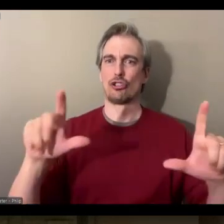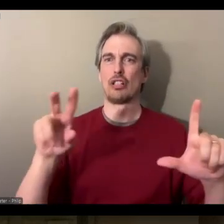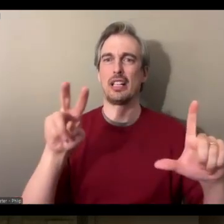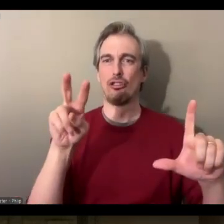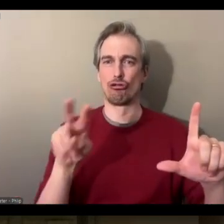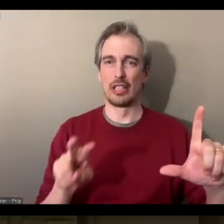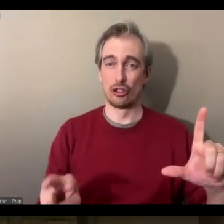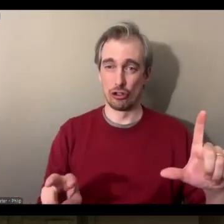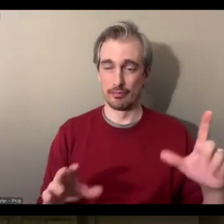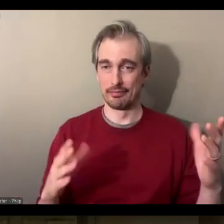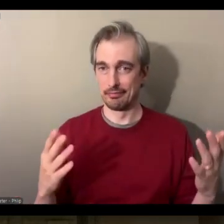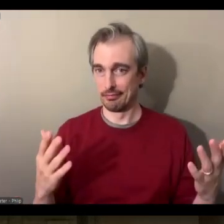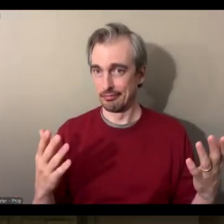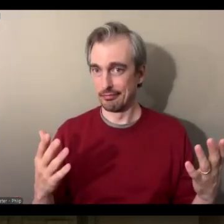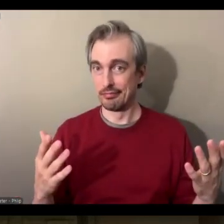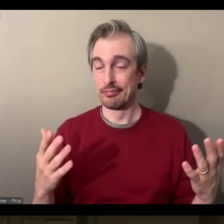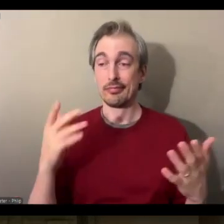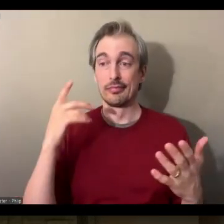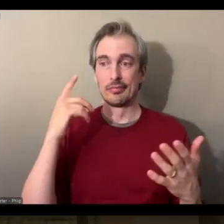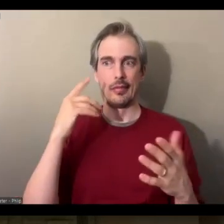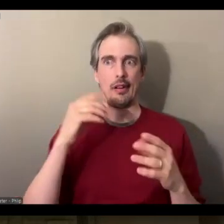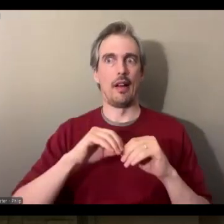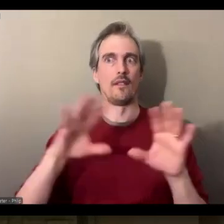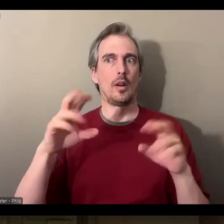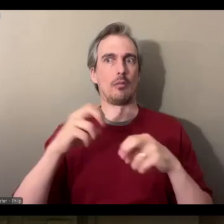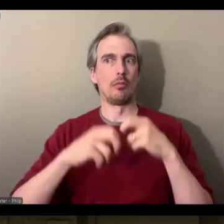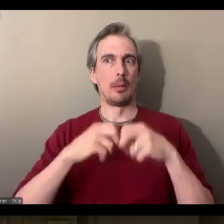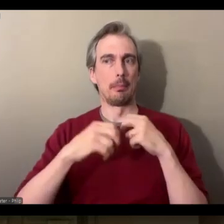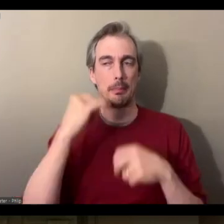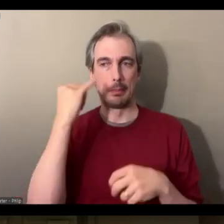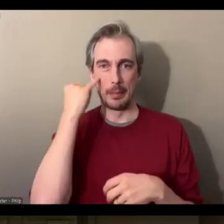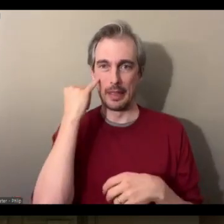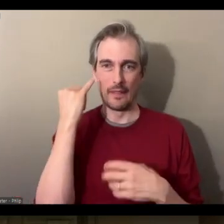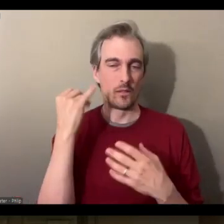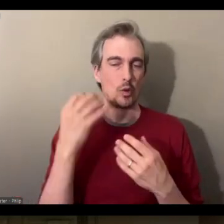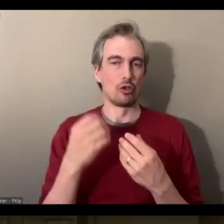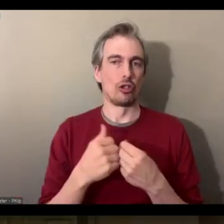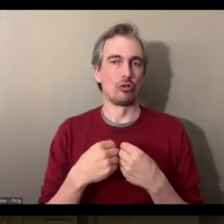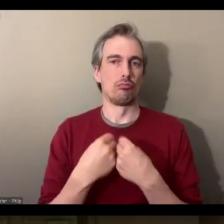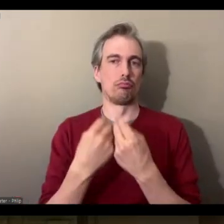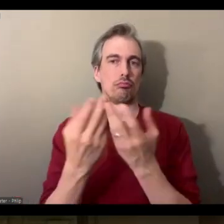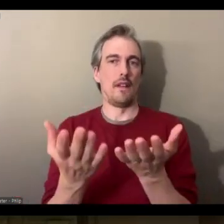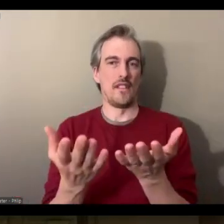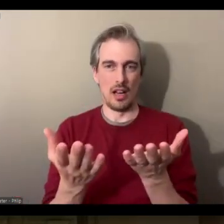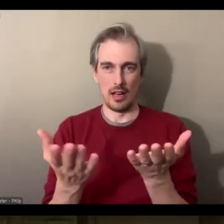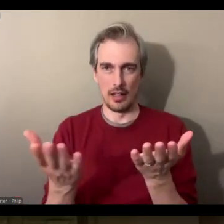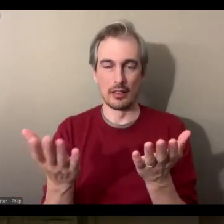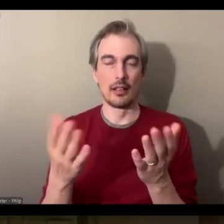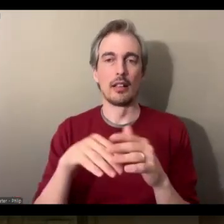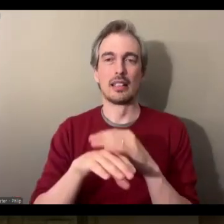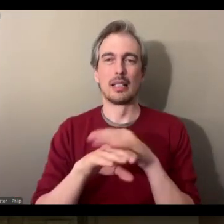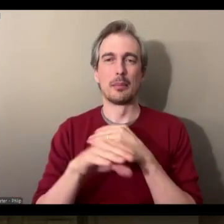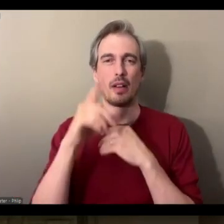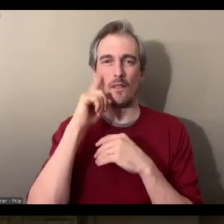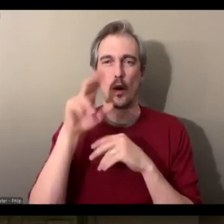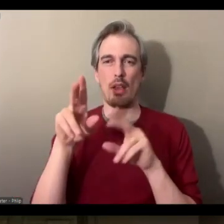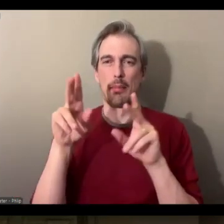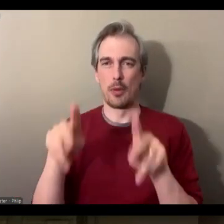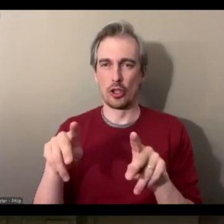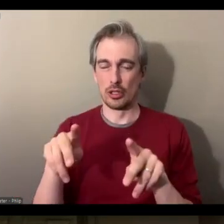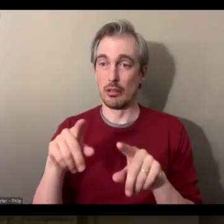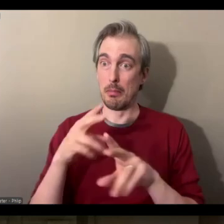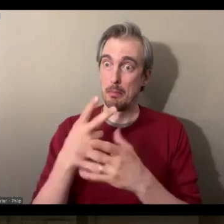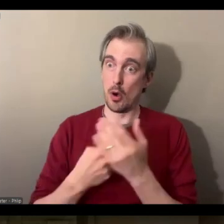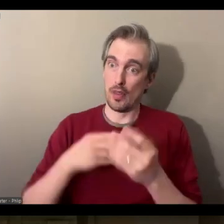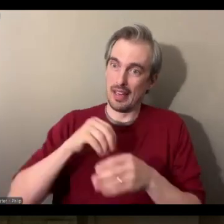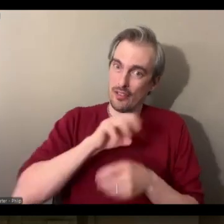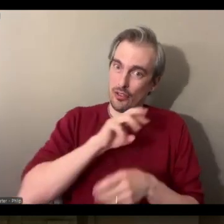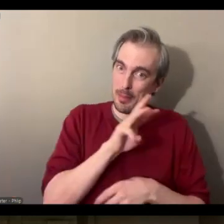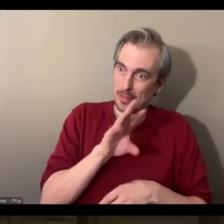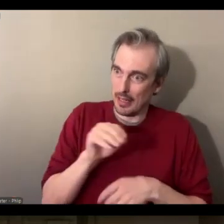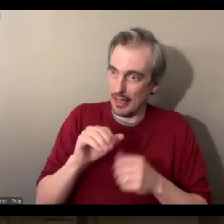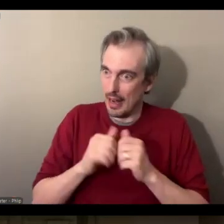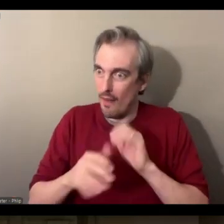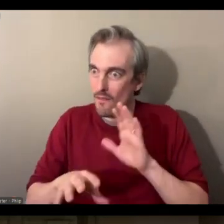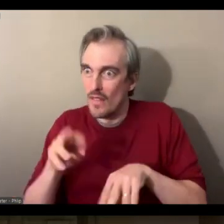both in person at the venue and at the point of sale on the website. There was another slide, and